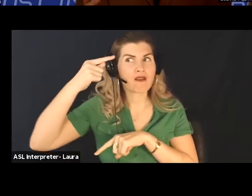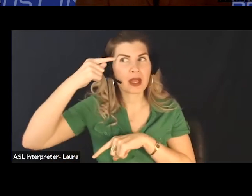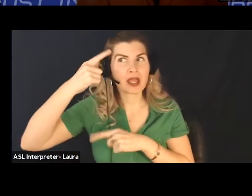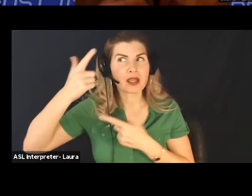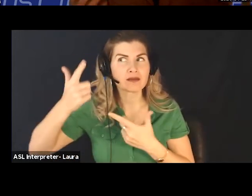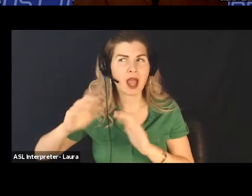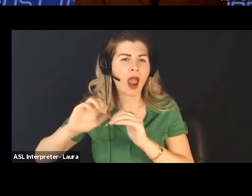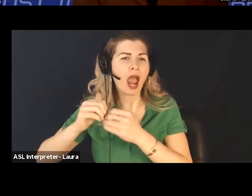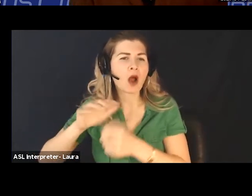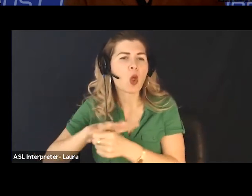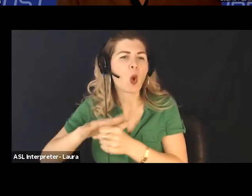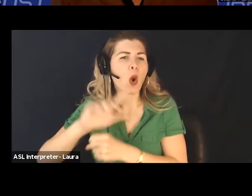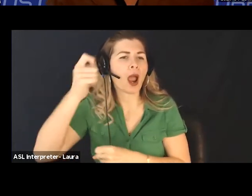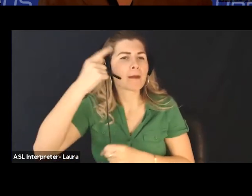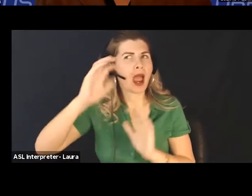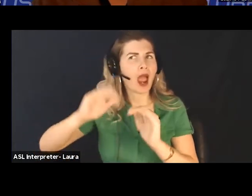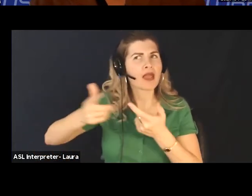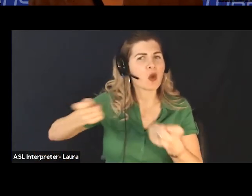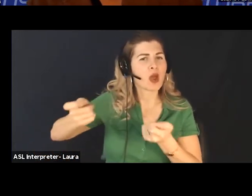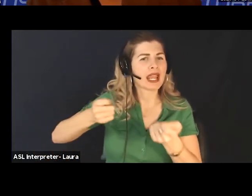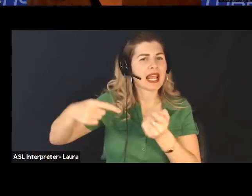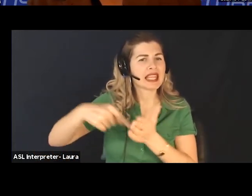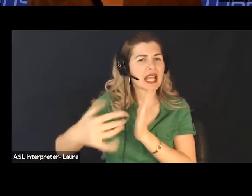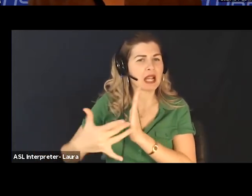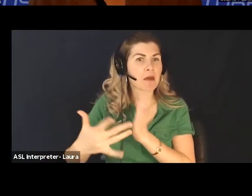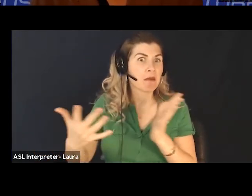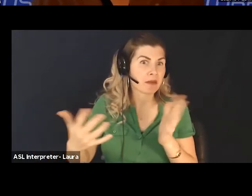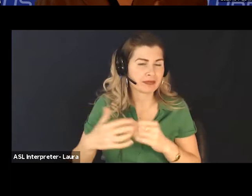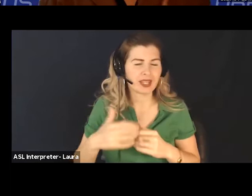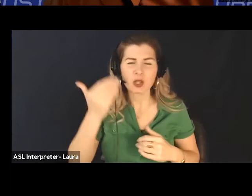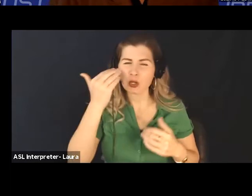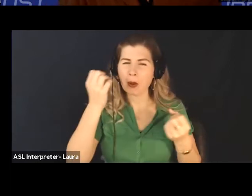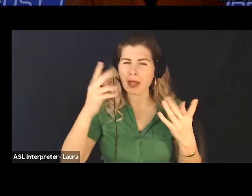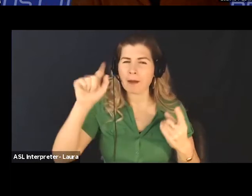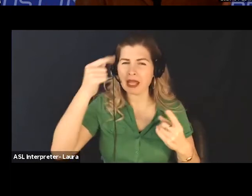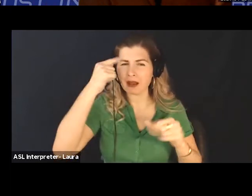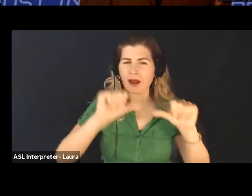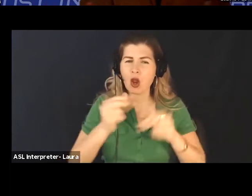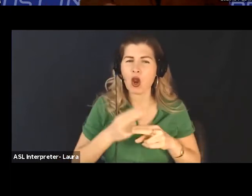governments actually regulate these technologies. Political scientists have a concept called state capture when they look